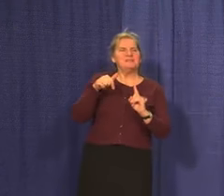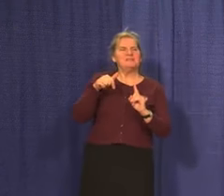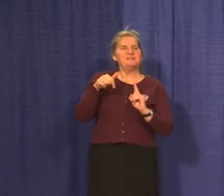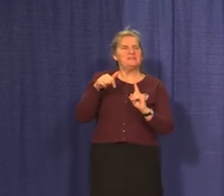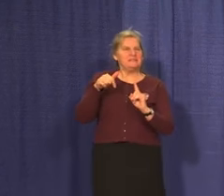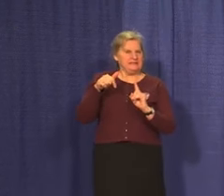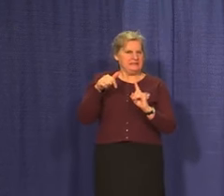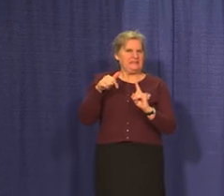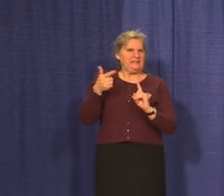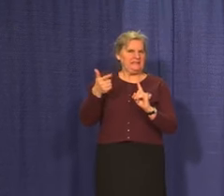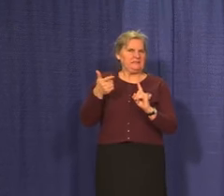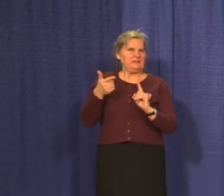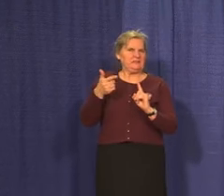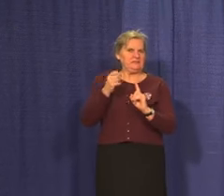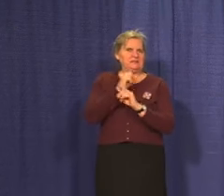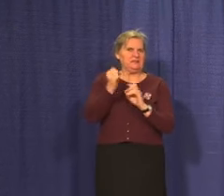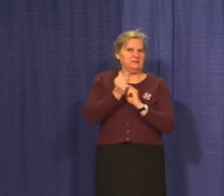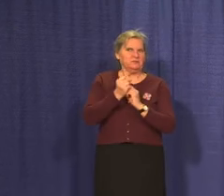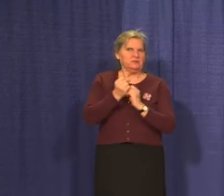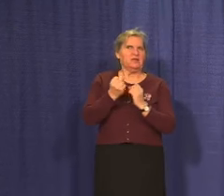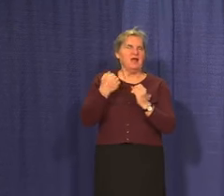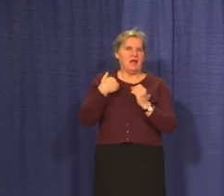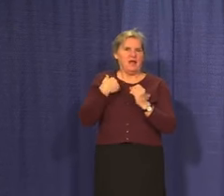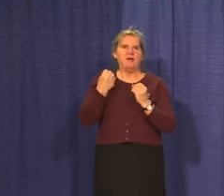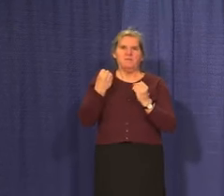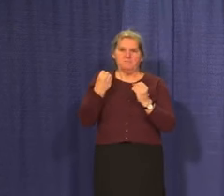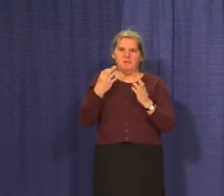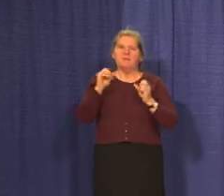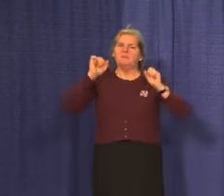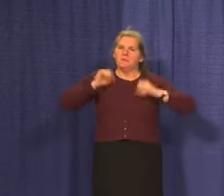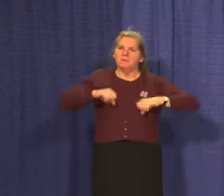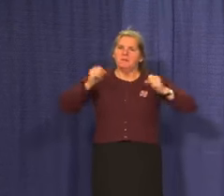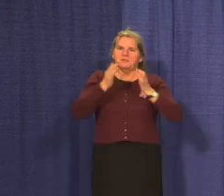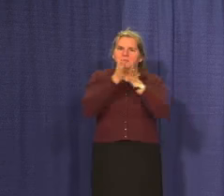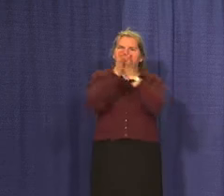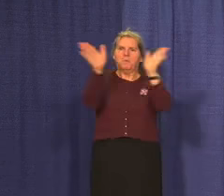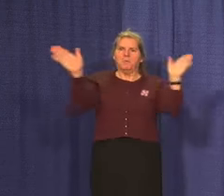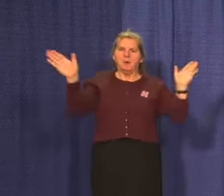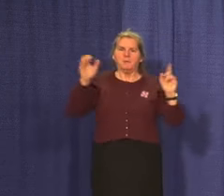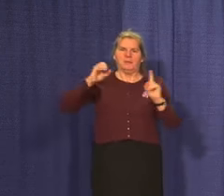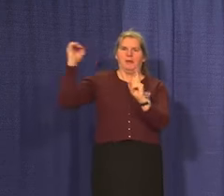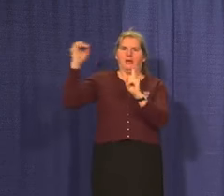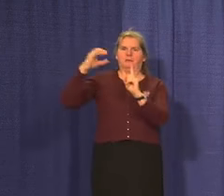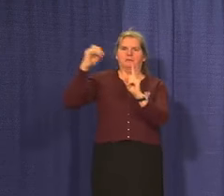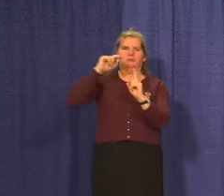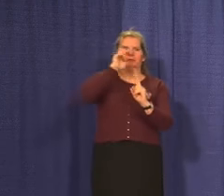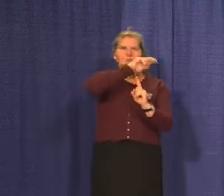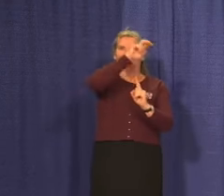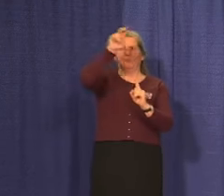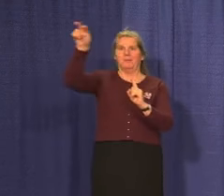SIGNIFICANT PUBLIC EXPOSURES IS REALLY TO CONCENTRATE ON THE FORWARD PART. HOW DO WE GET AROUND